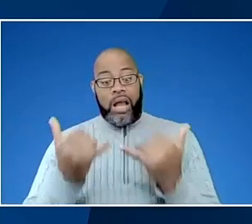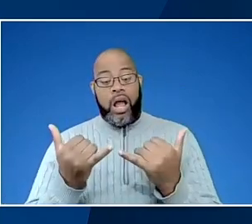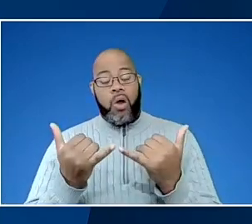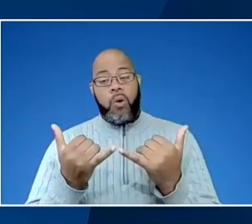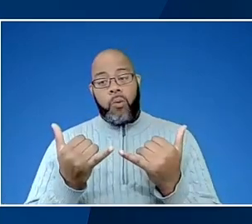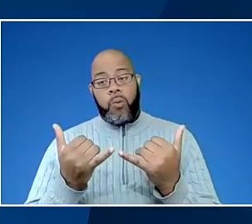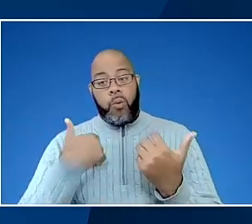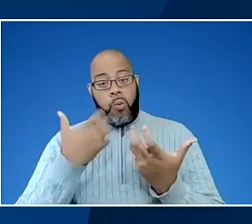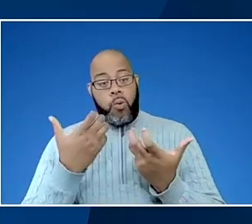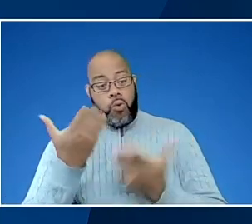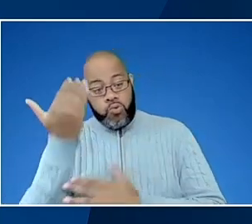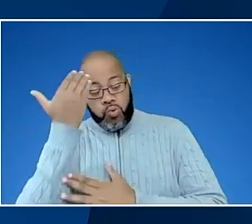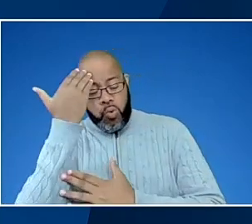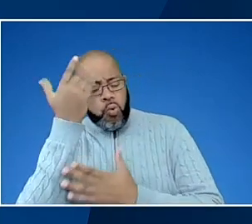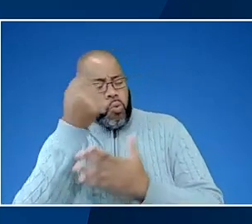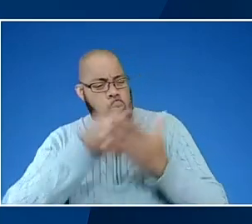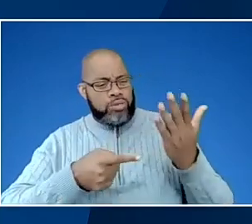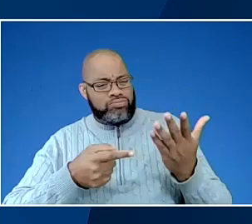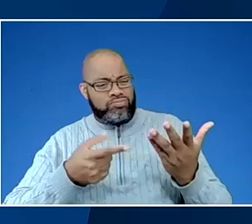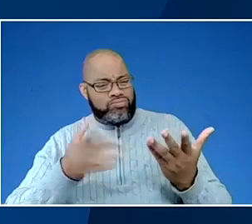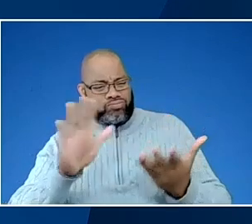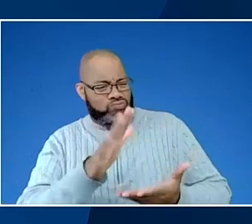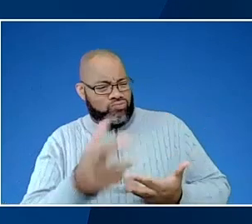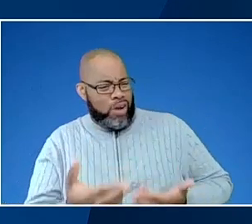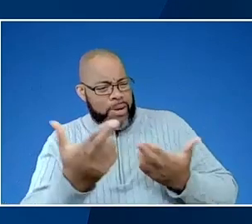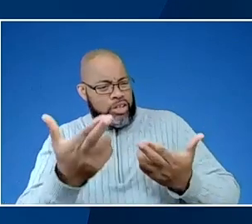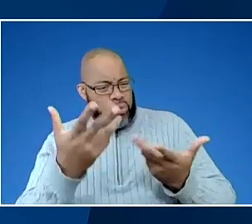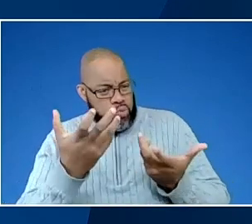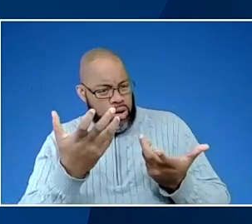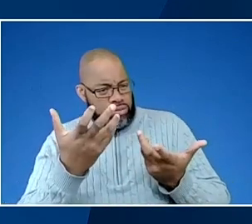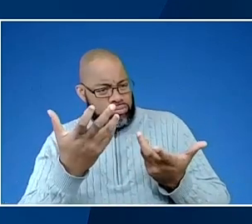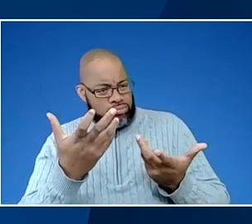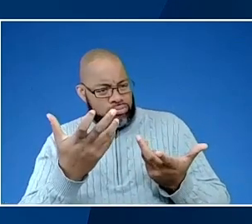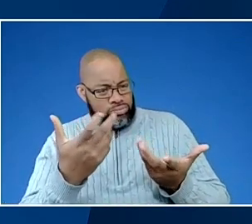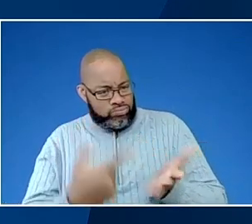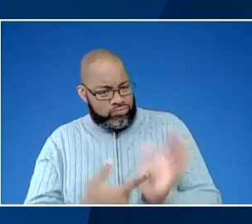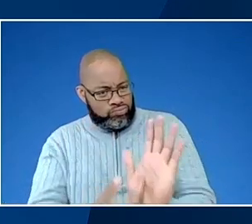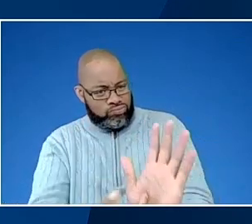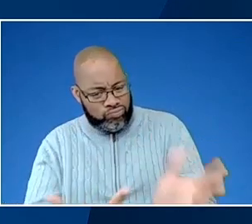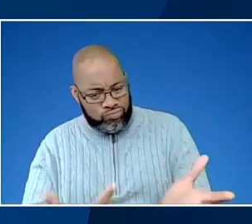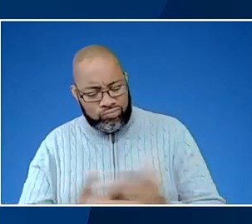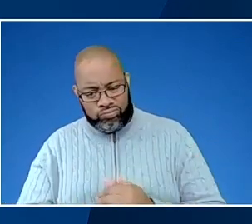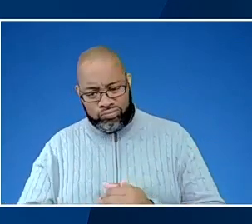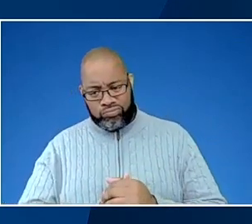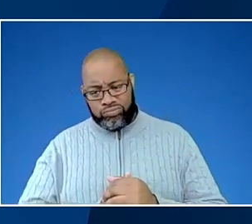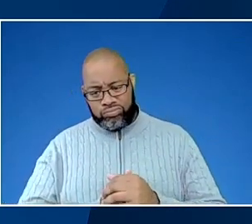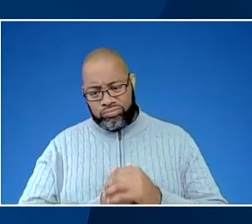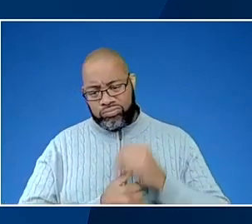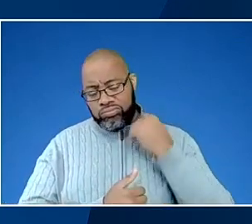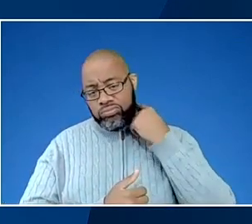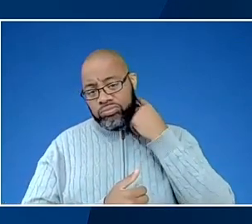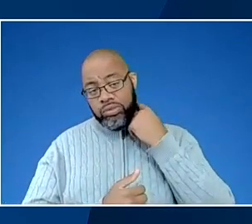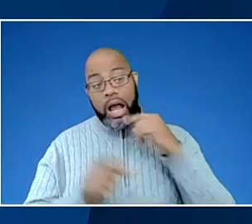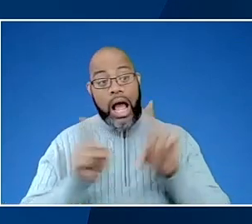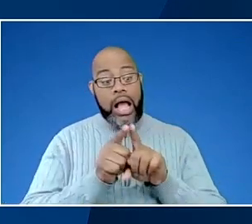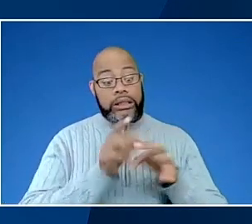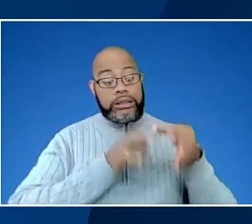know what is the recommendation that you'd like to put forward, as either a subcommittee or in the event of